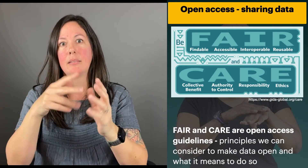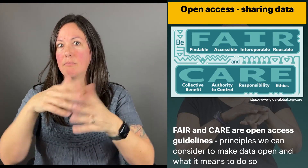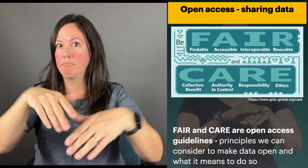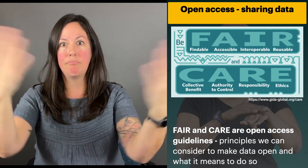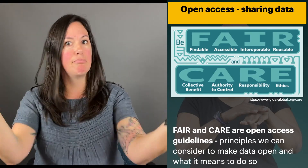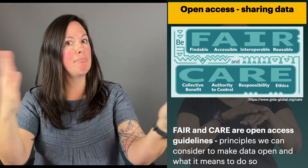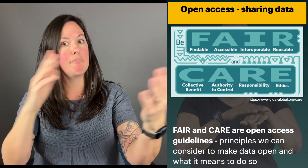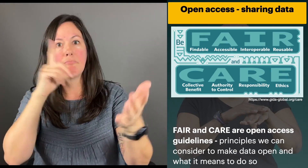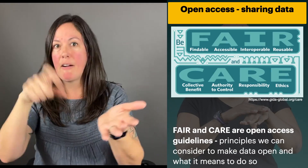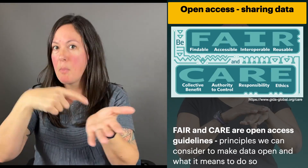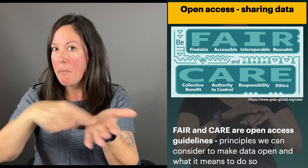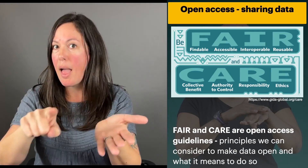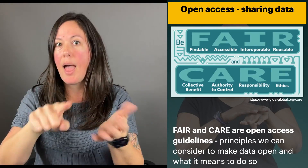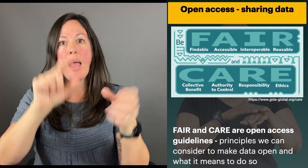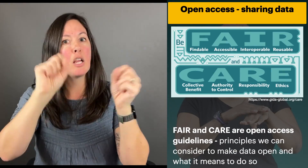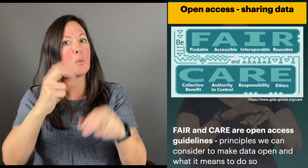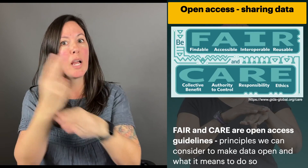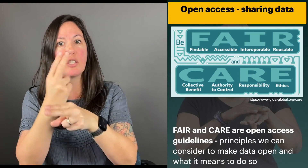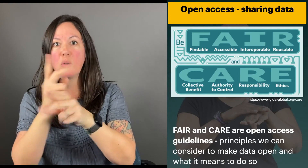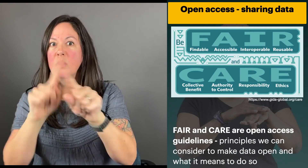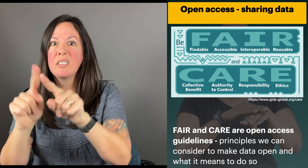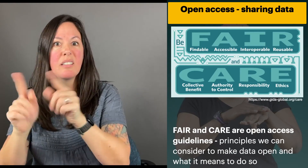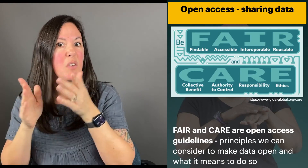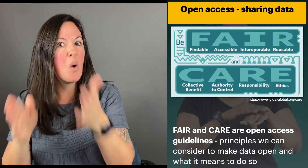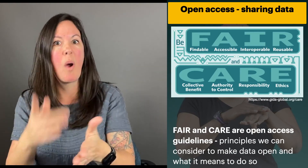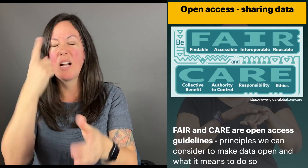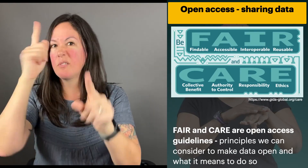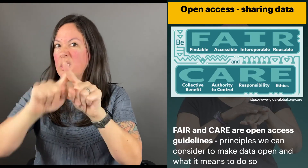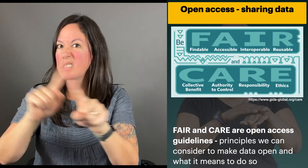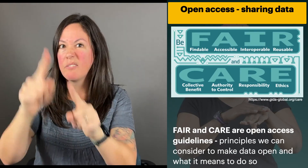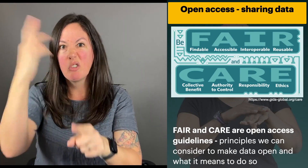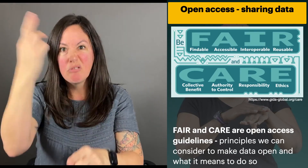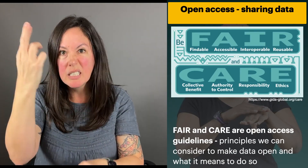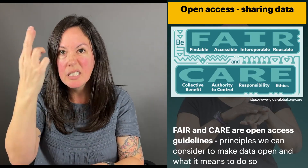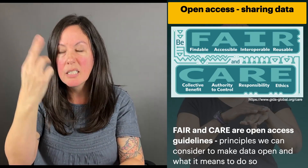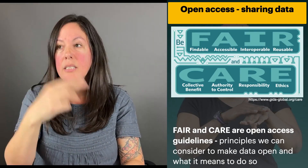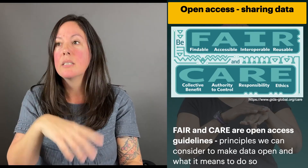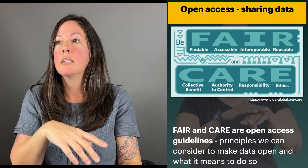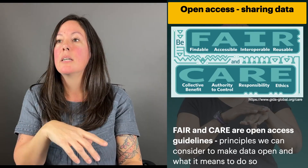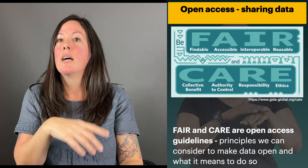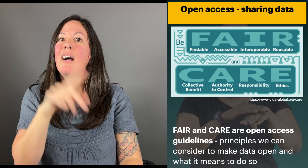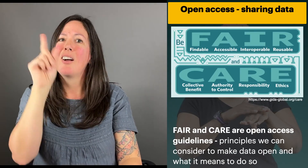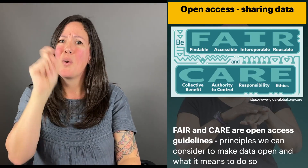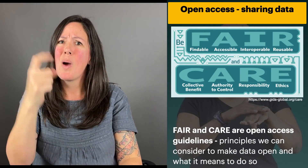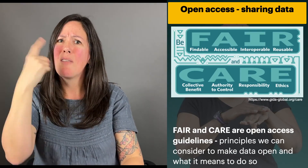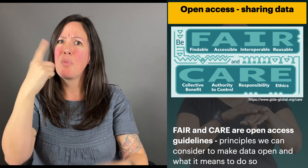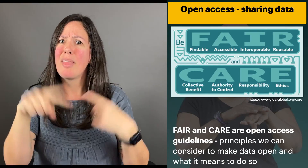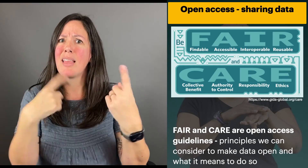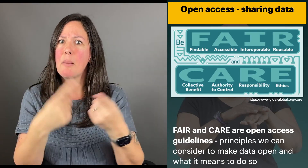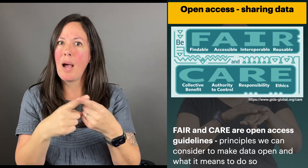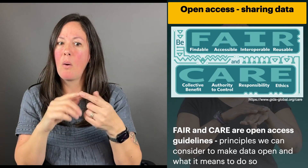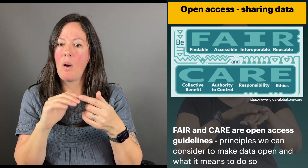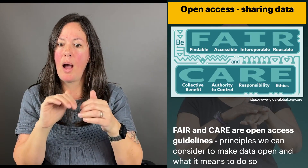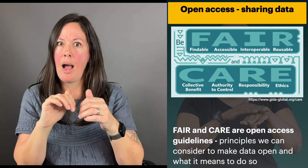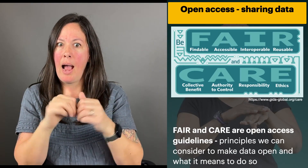Fair is really about sharing Open Access so if you're going to post data online